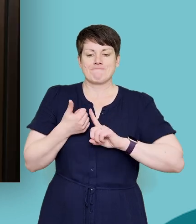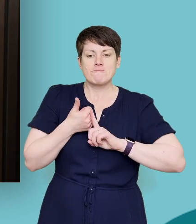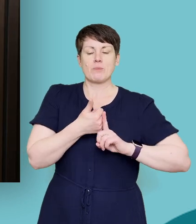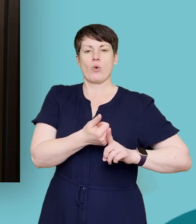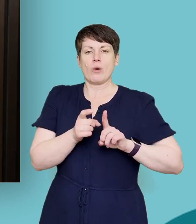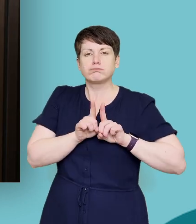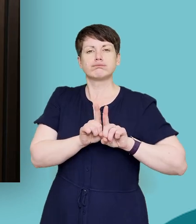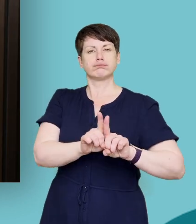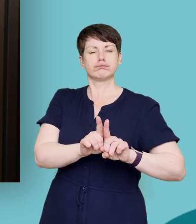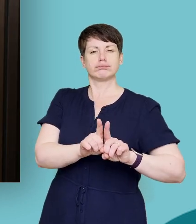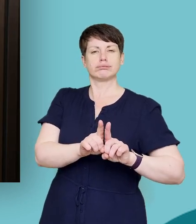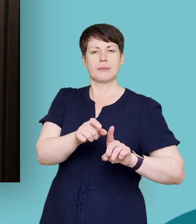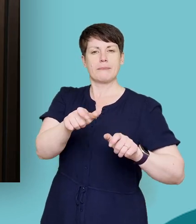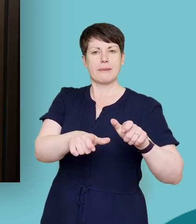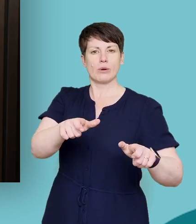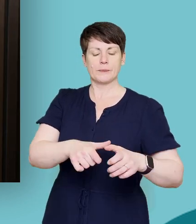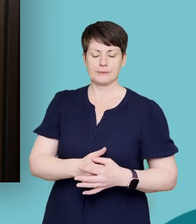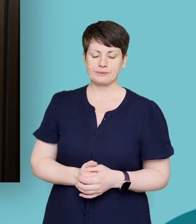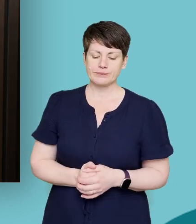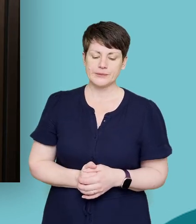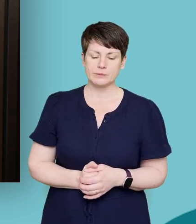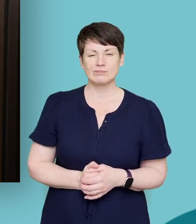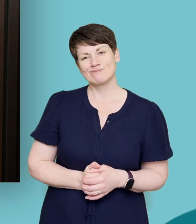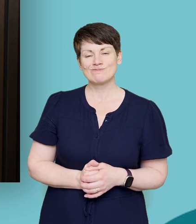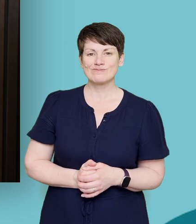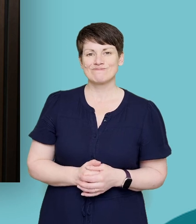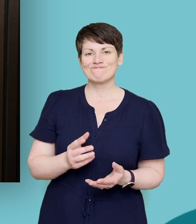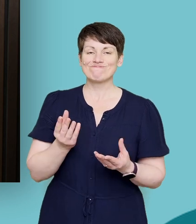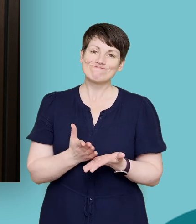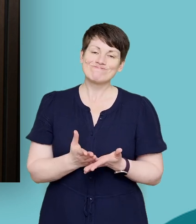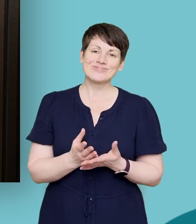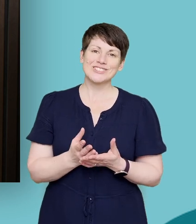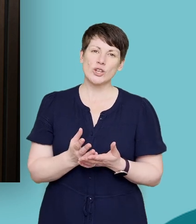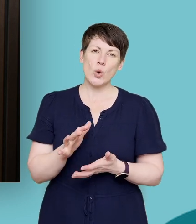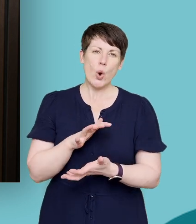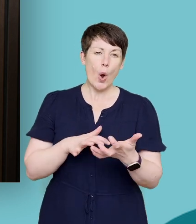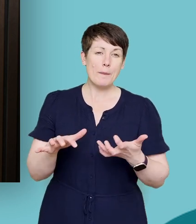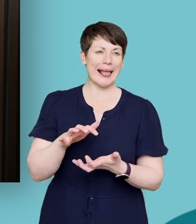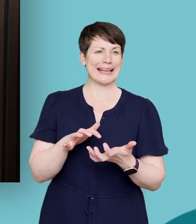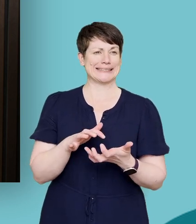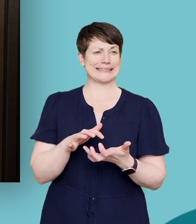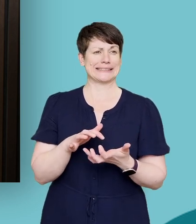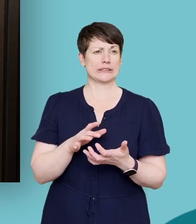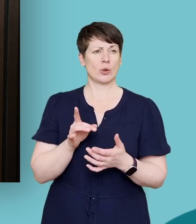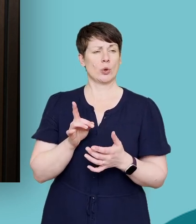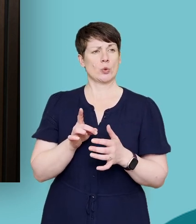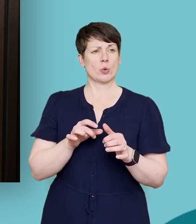But also, it's a little bit complicated because in the process of decolonising, we